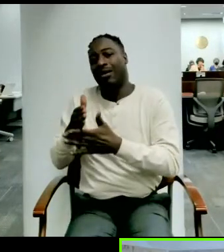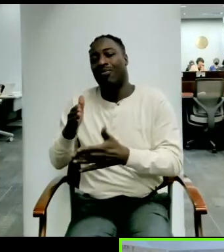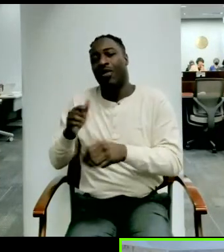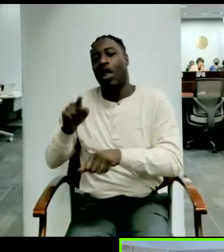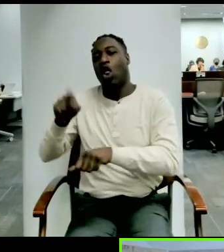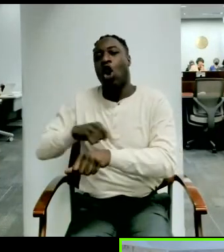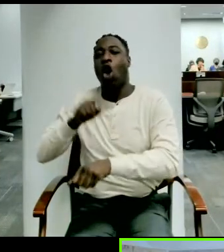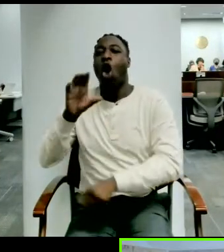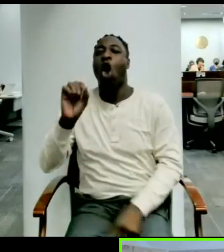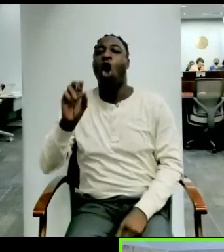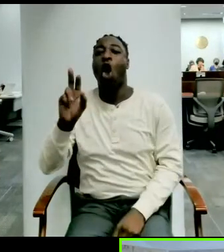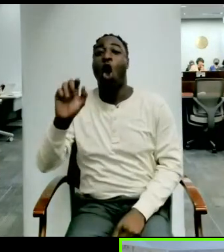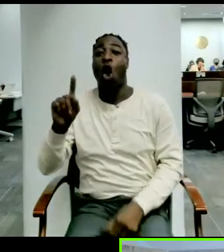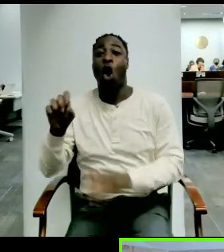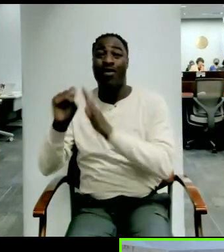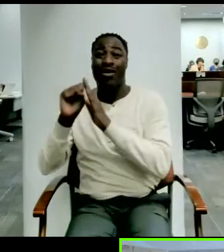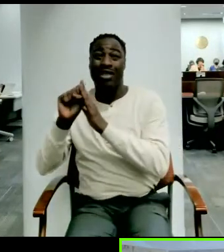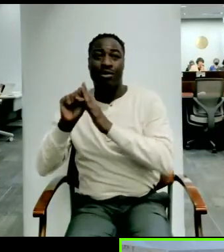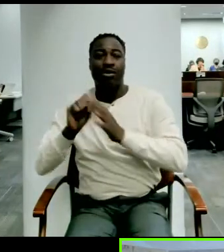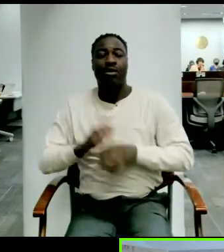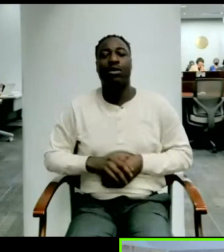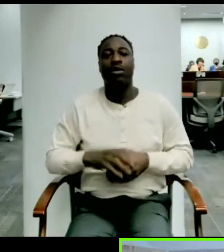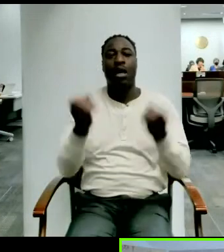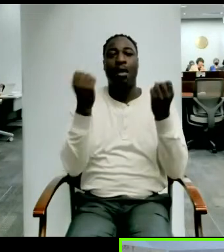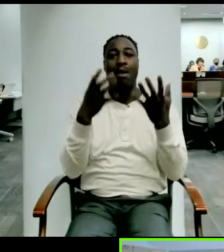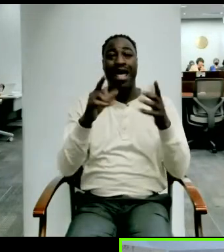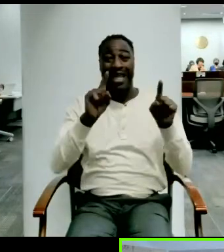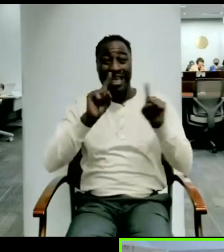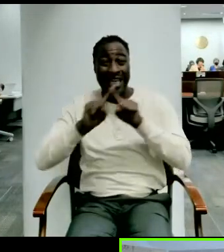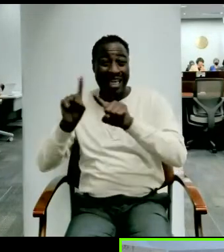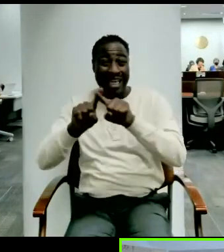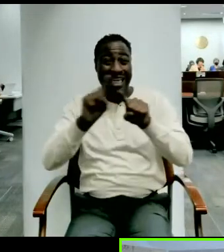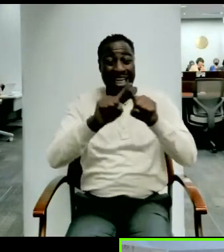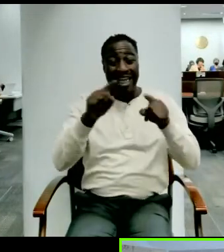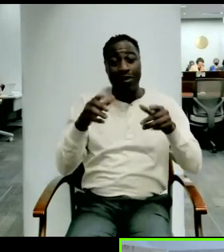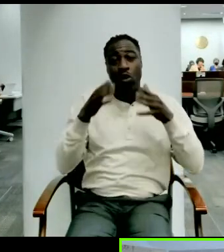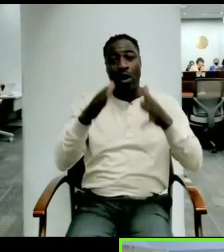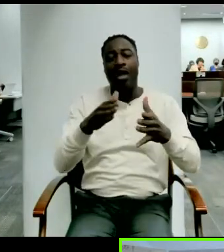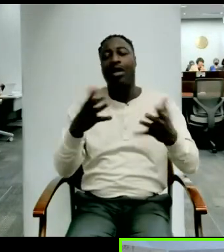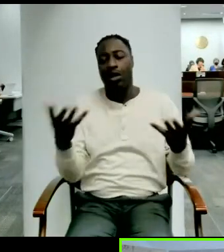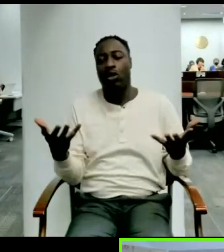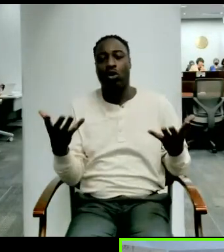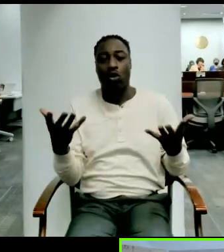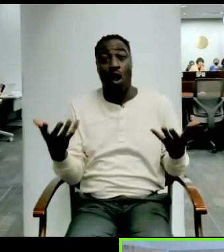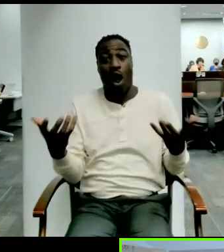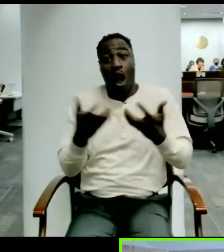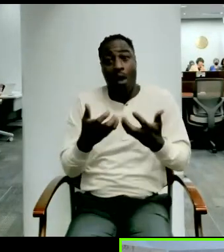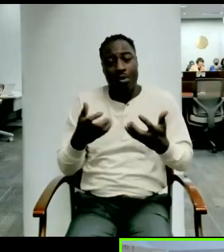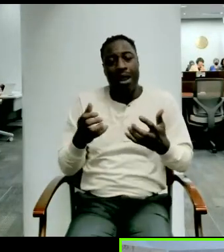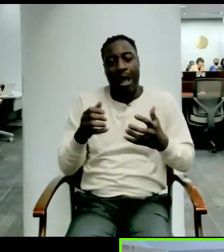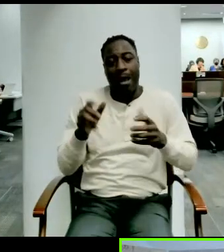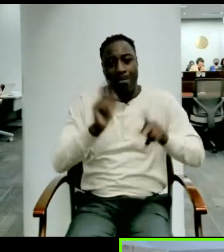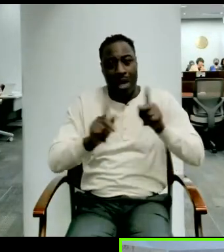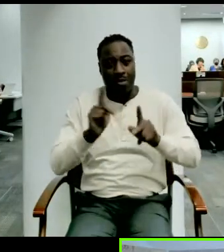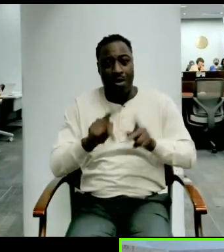They, there are a variety of different ways to accommodate. And looking at the list of frequent